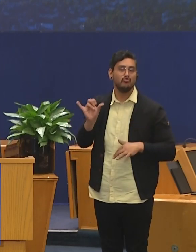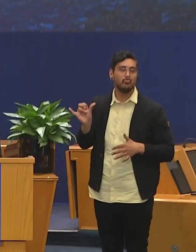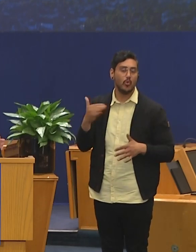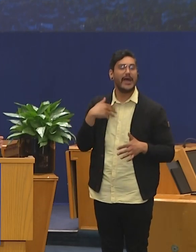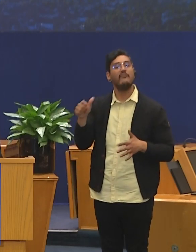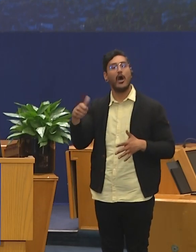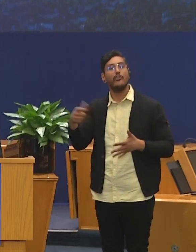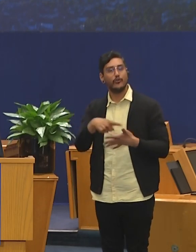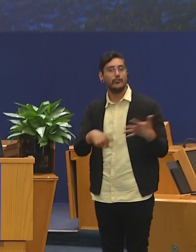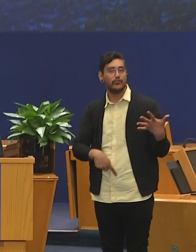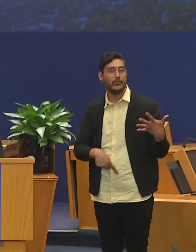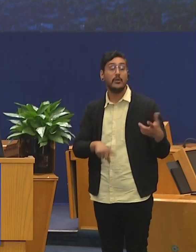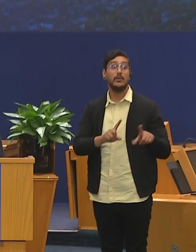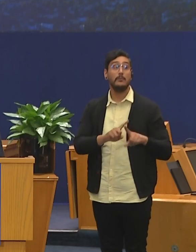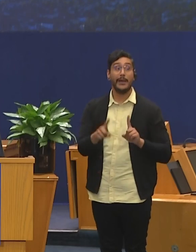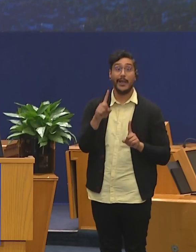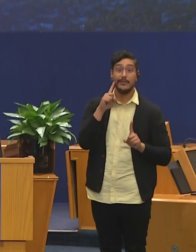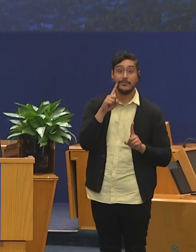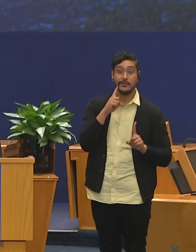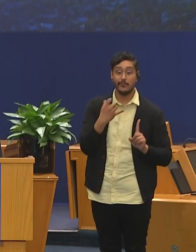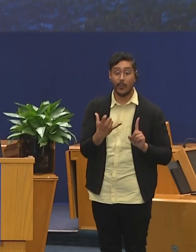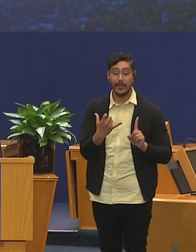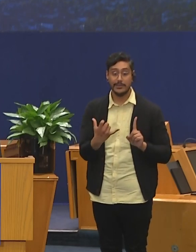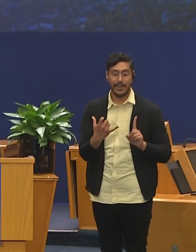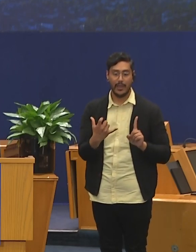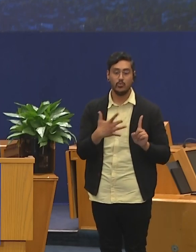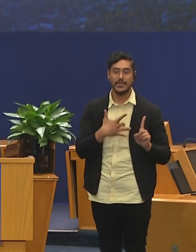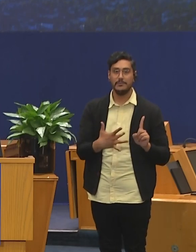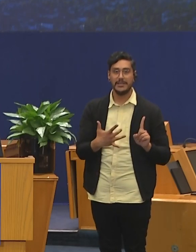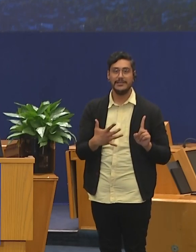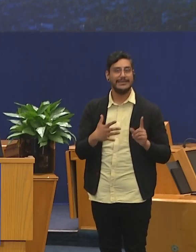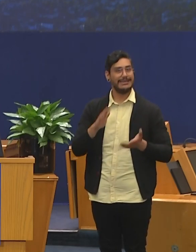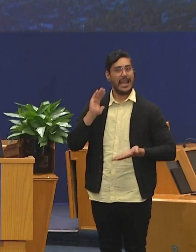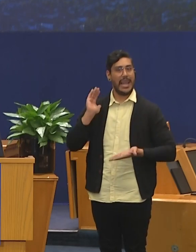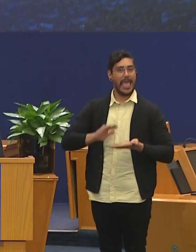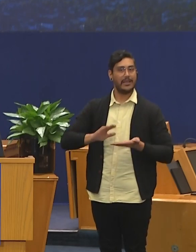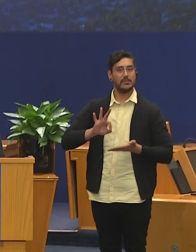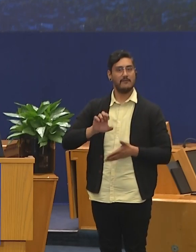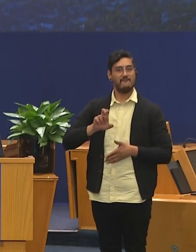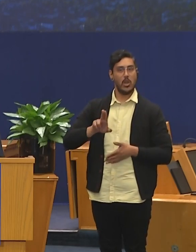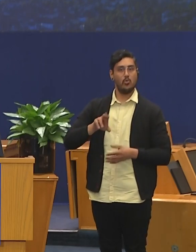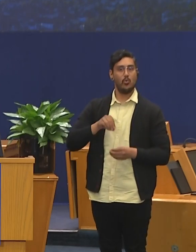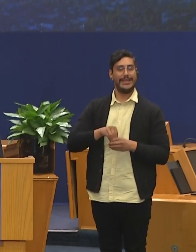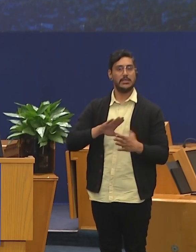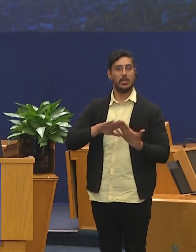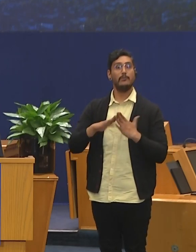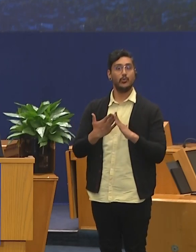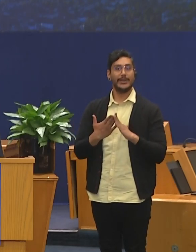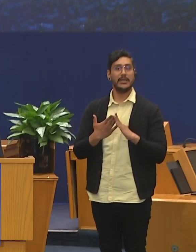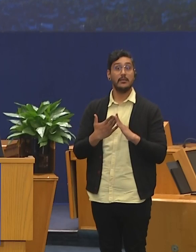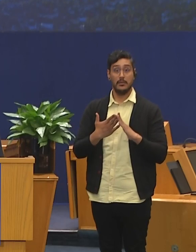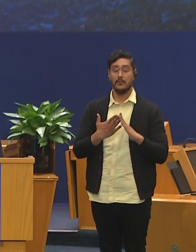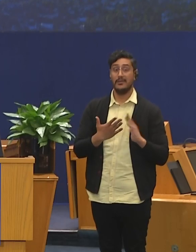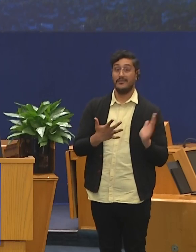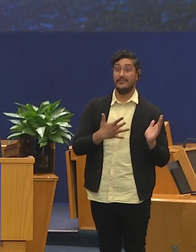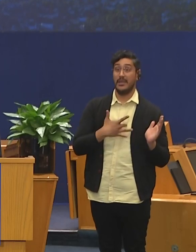ILLNESSES. BUT WE DO THINK THAT WE ARE HEADED TOWARDS, AS USUAL, MUCH